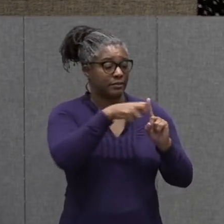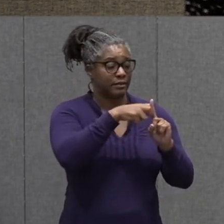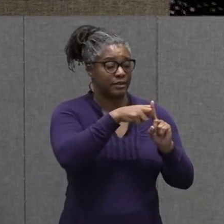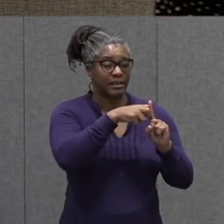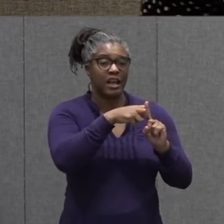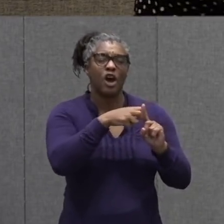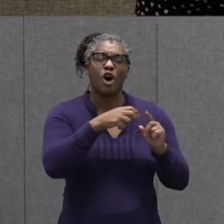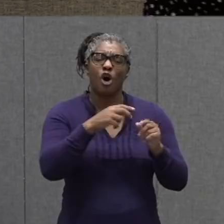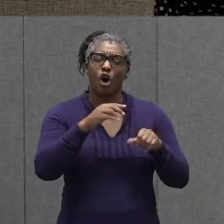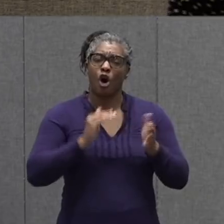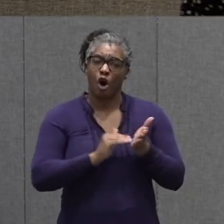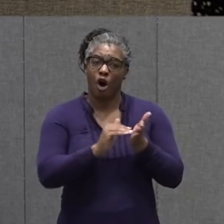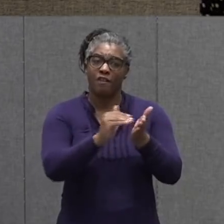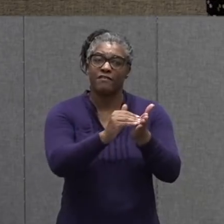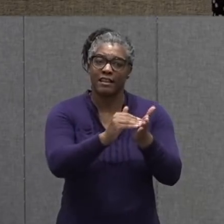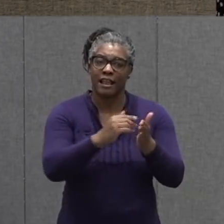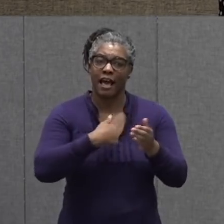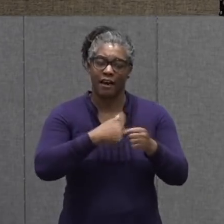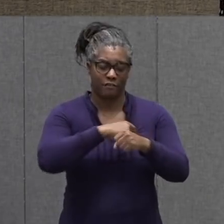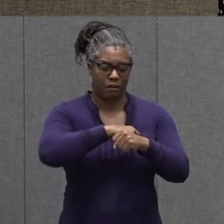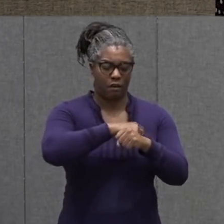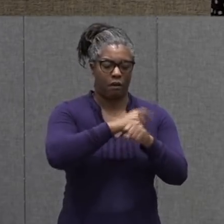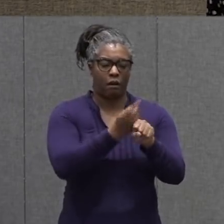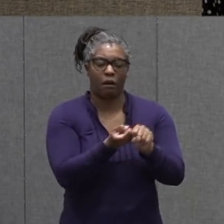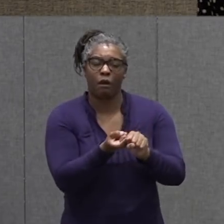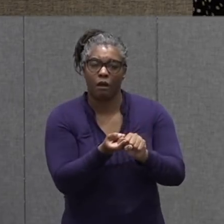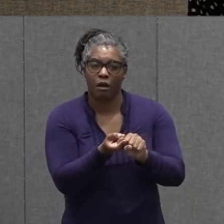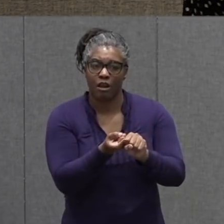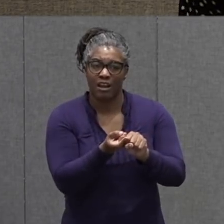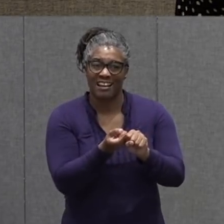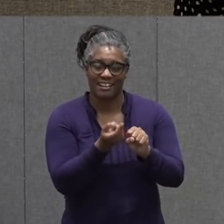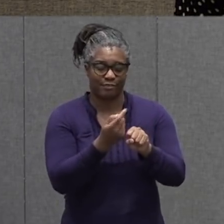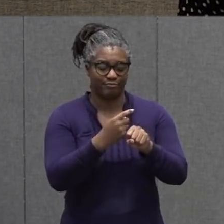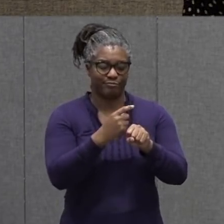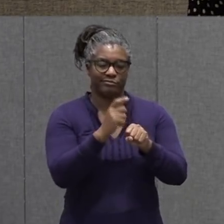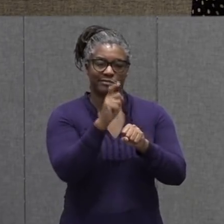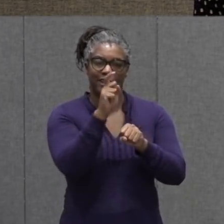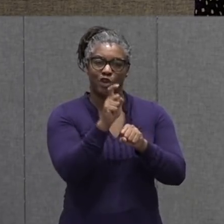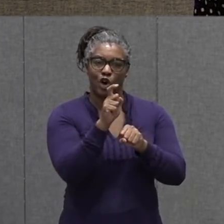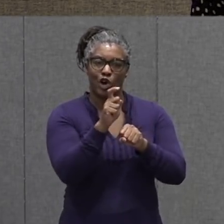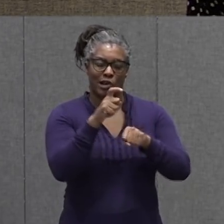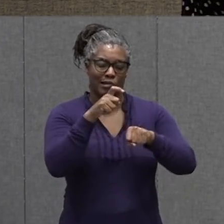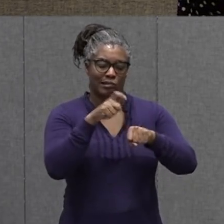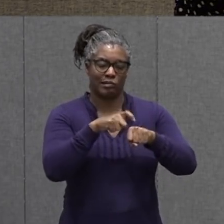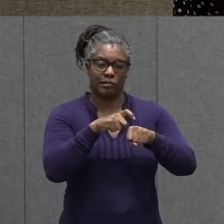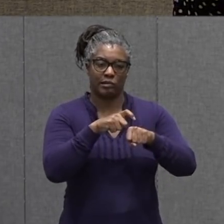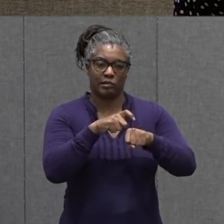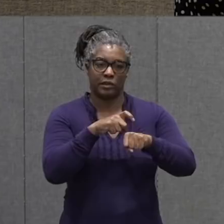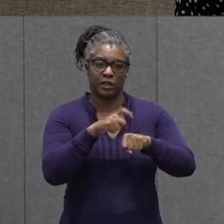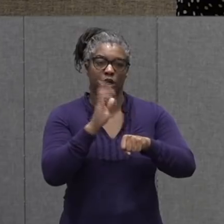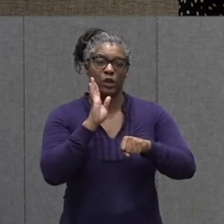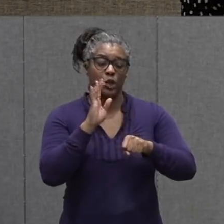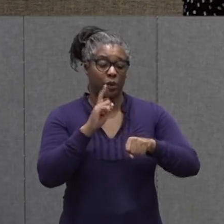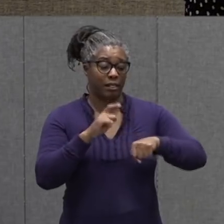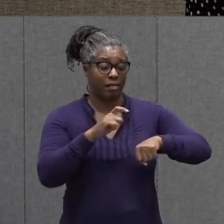and have rows of very small hooks which stick to birds' feathers